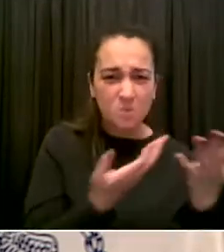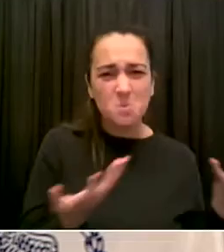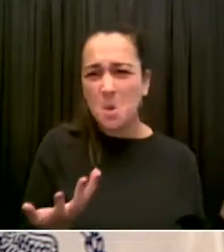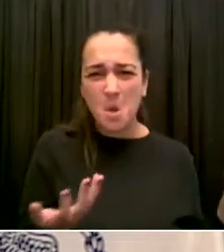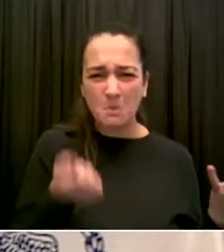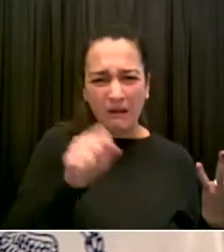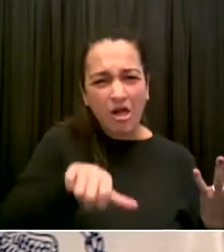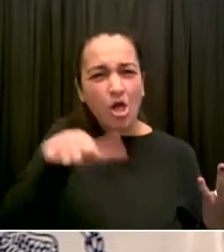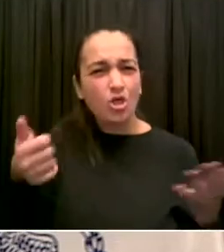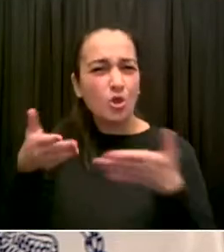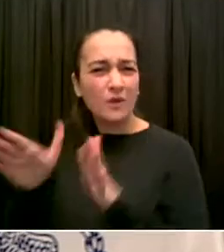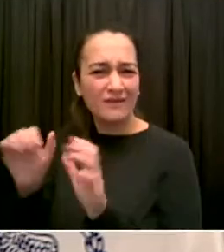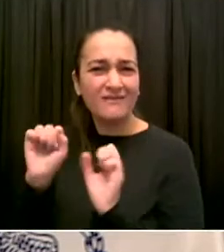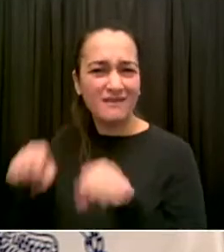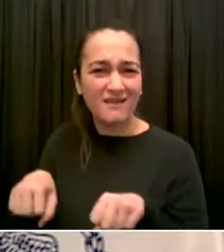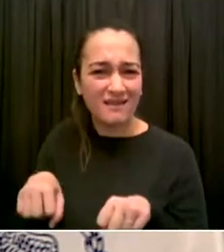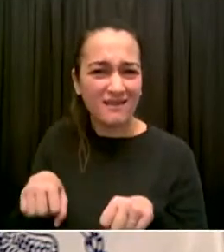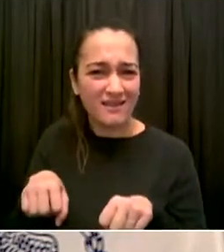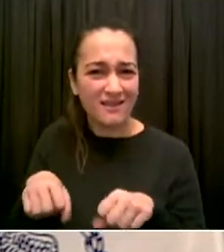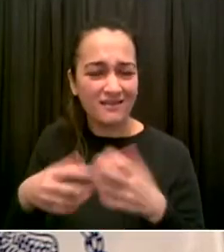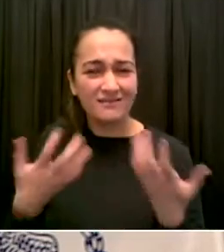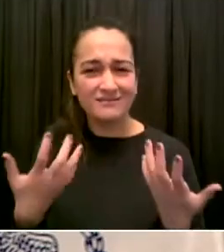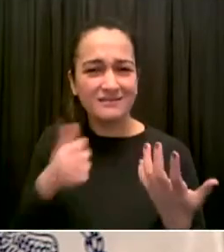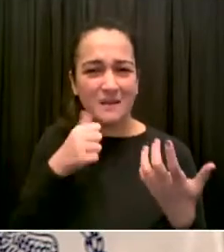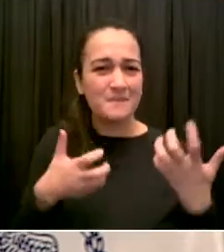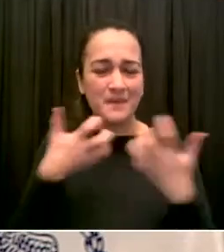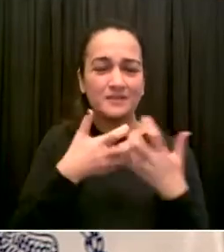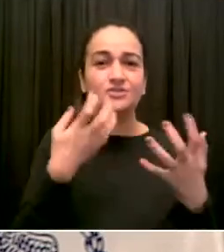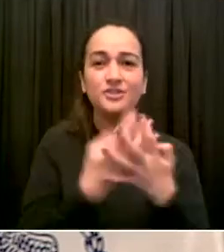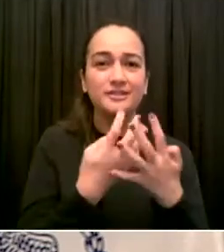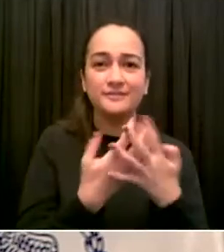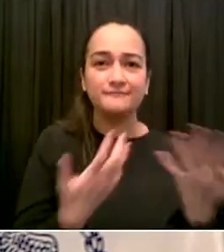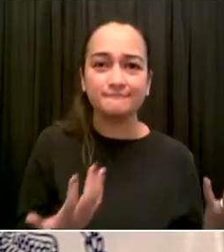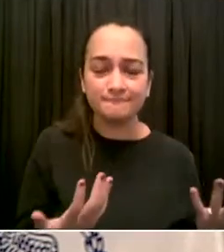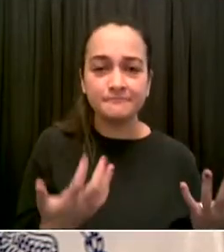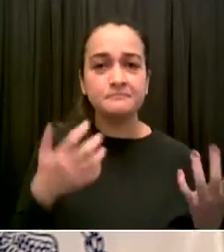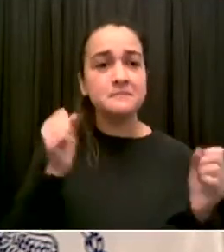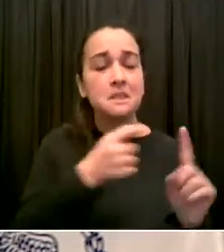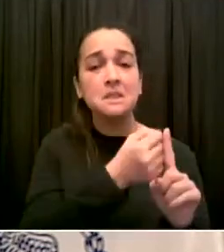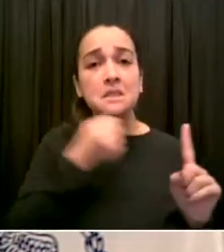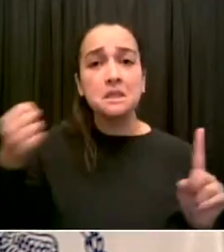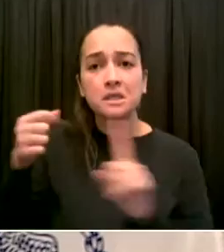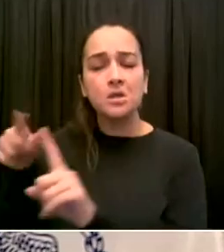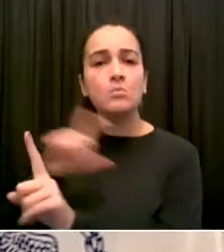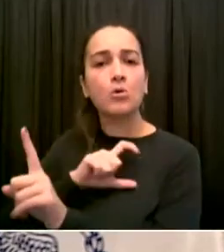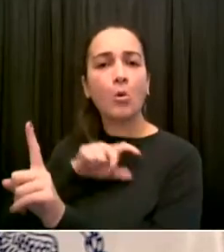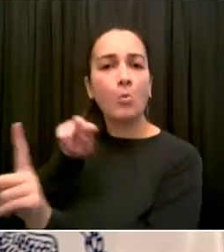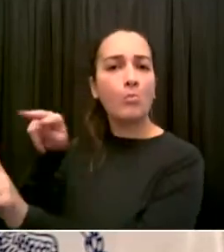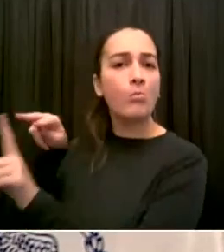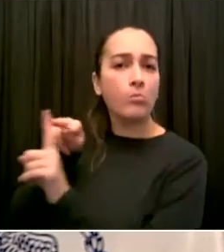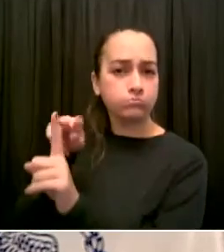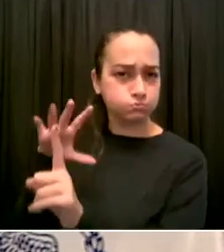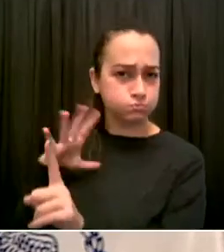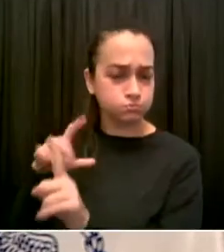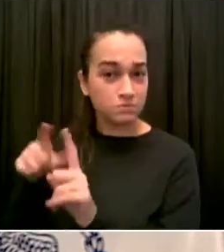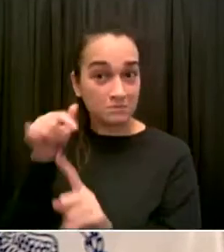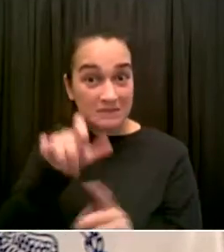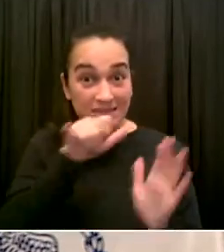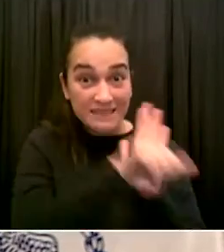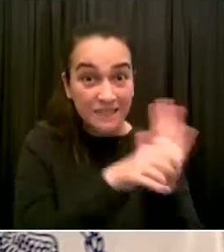INCARCERATION TO THE LOWEST LEVEL IN DECADES. WE THEN GOT HIT BY THE PANDEMIC, WHICH CREATED SO MANY